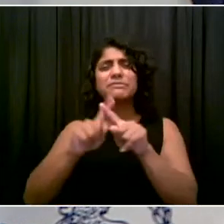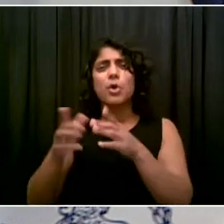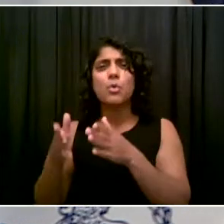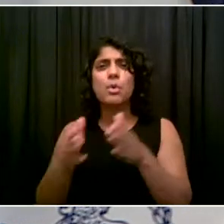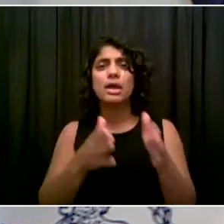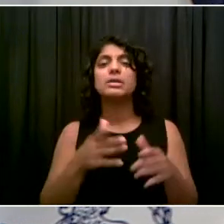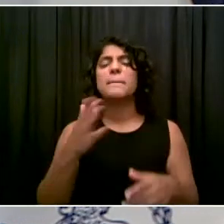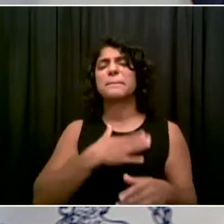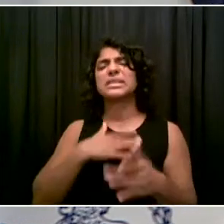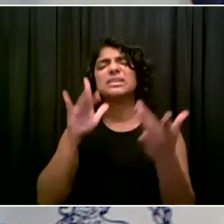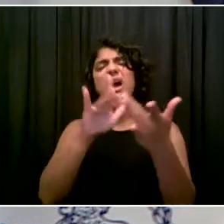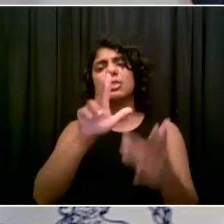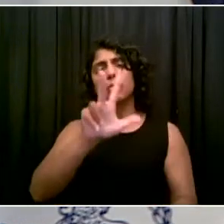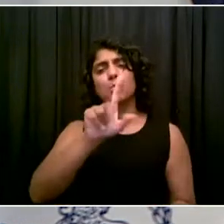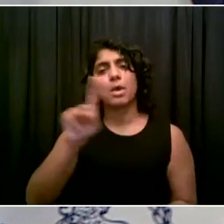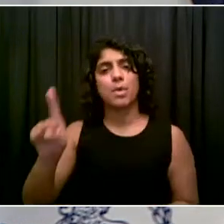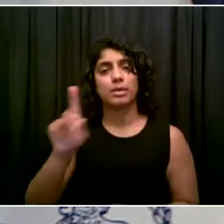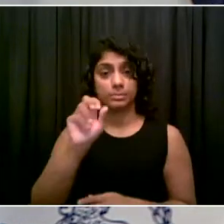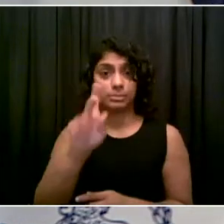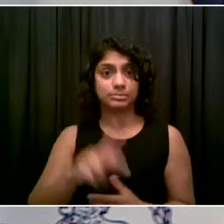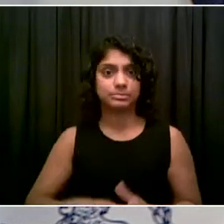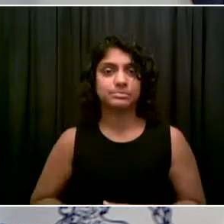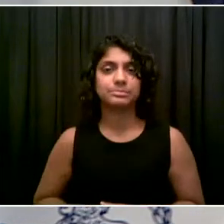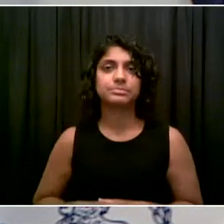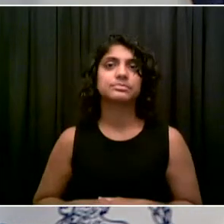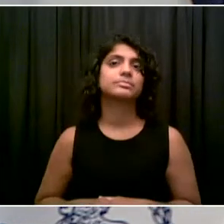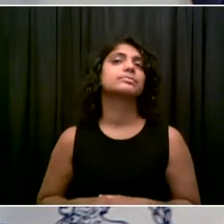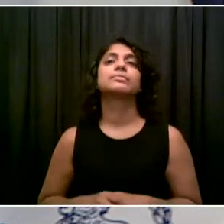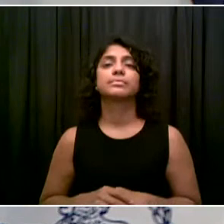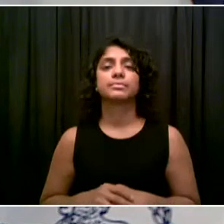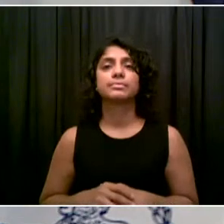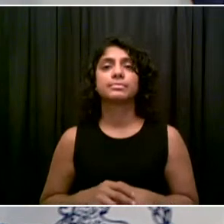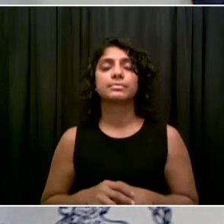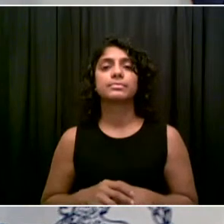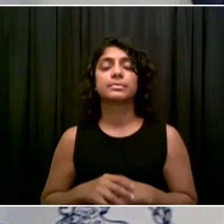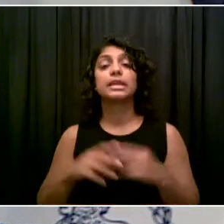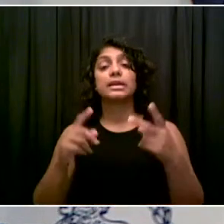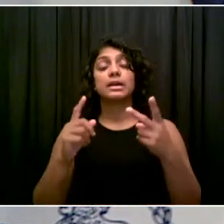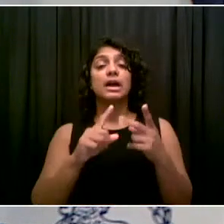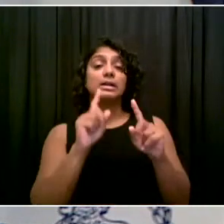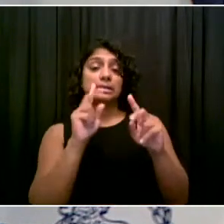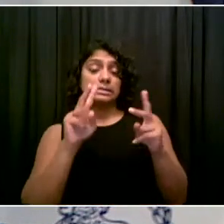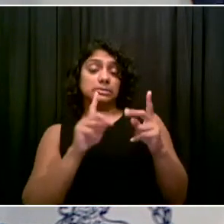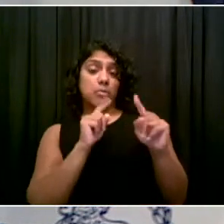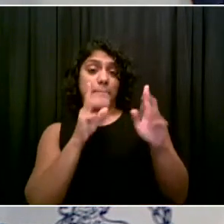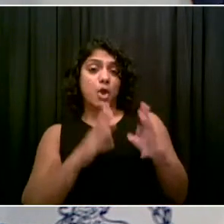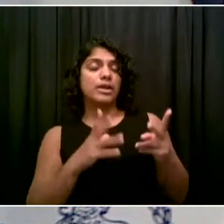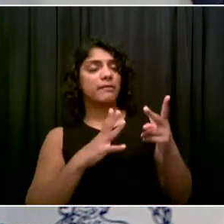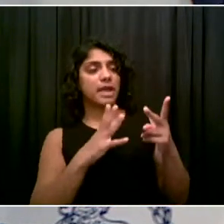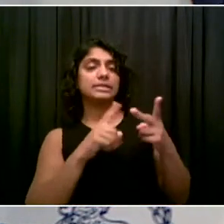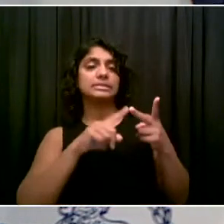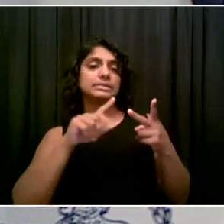PEOPLE WOULD NOT WANT TO GO WITHOUT THEIR PETS AND WE WANT TO ENCOURAGE PEOPLE TO COME TO COOLING CENTERS. LET'S FIGURE OUT THE RIGHT WAY TO DO THAT AND JOHN